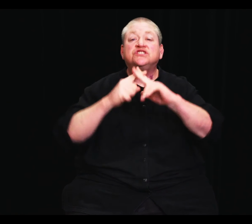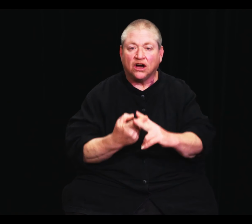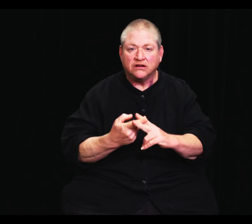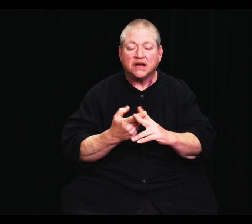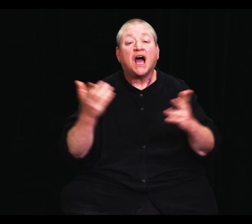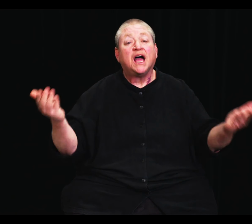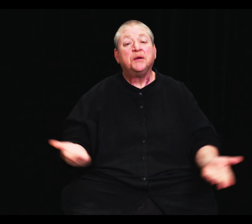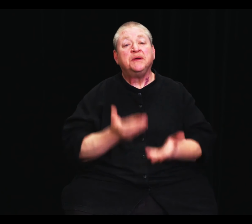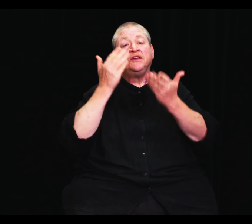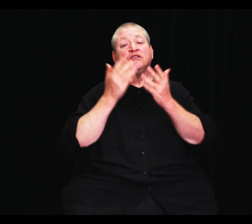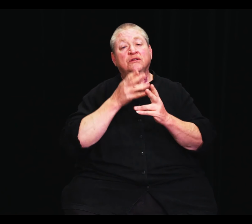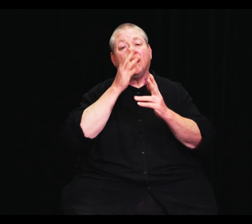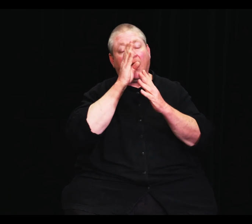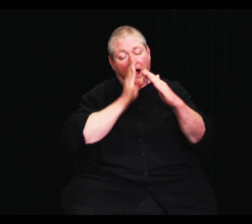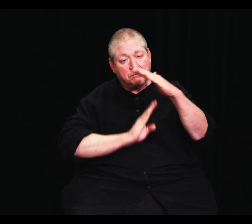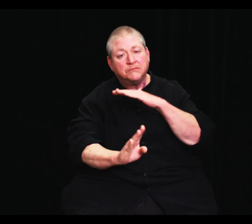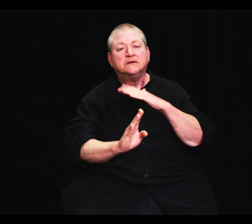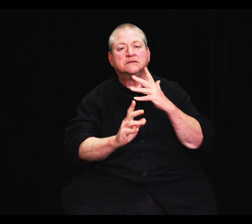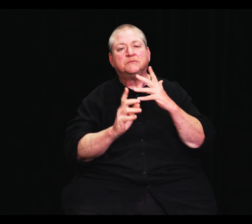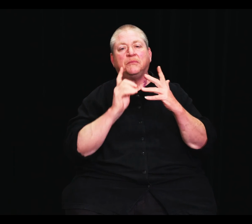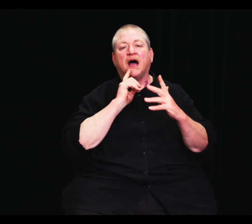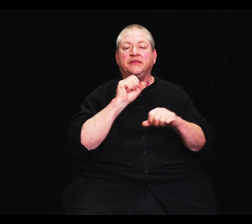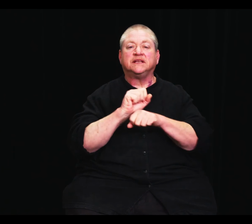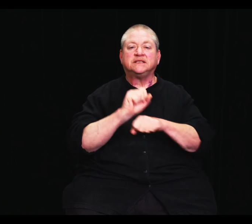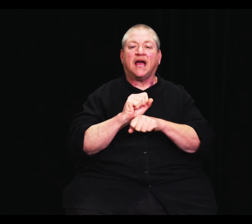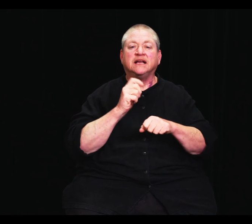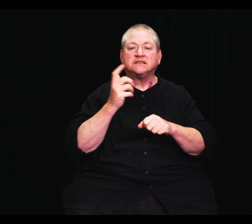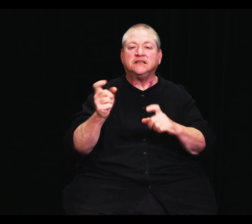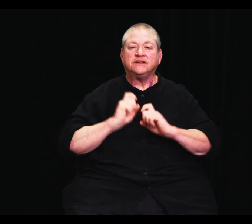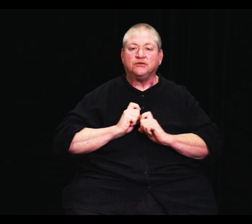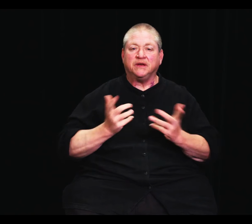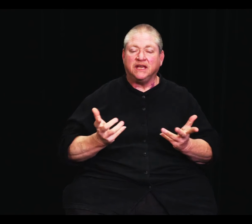Even though we have endured so much these past few years, this is only the start.